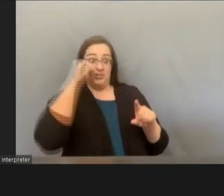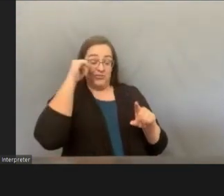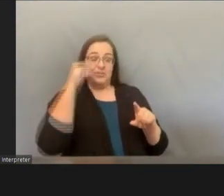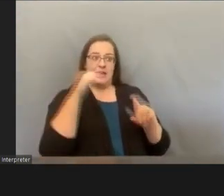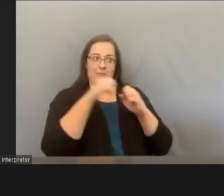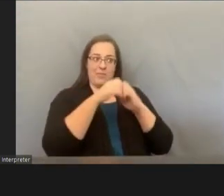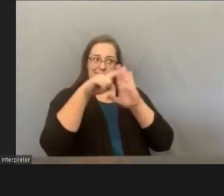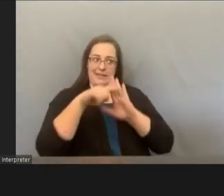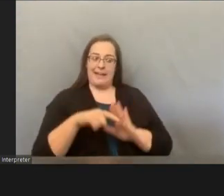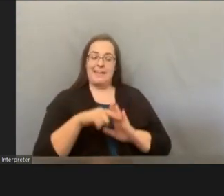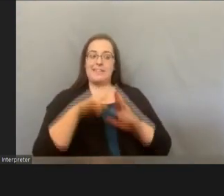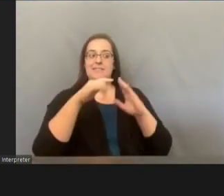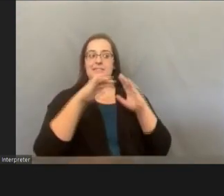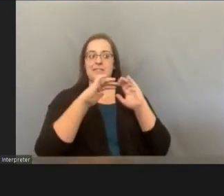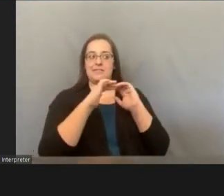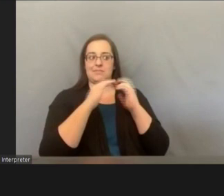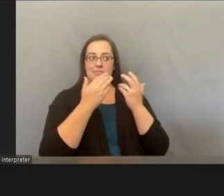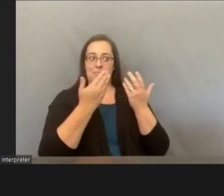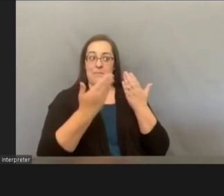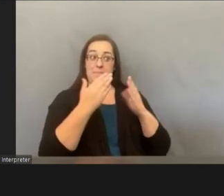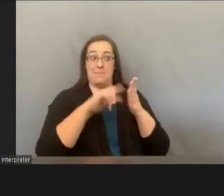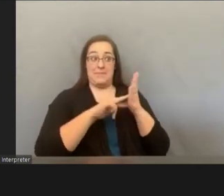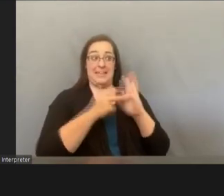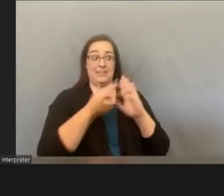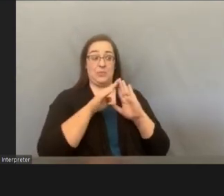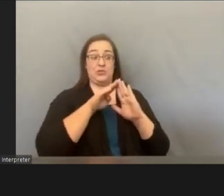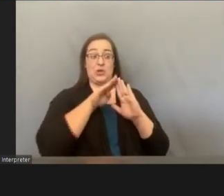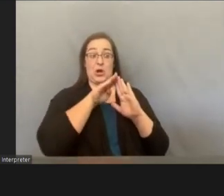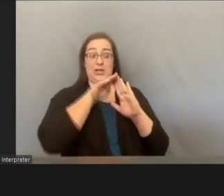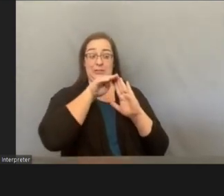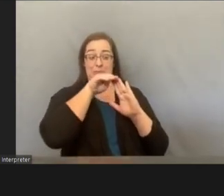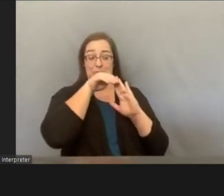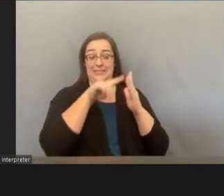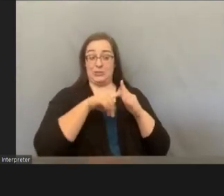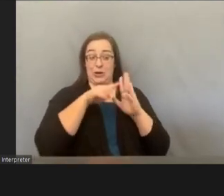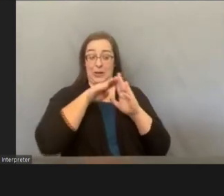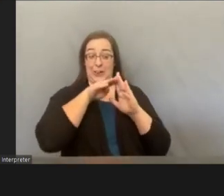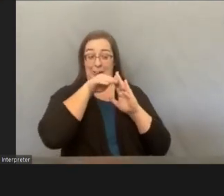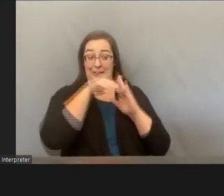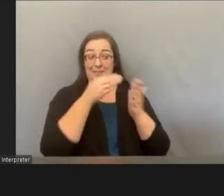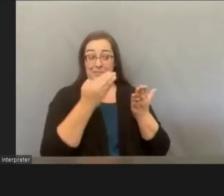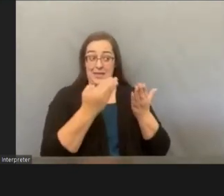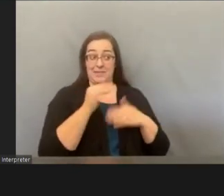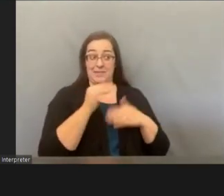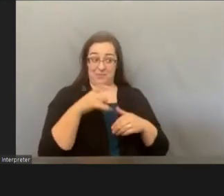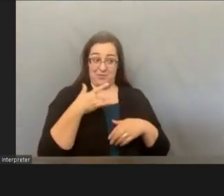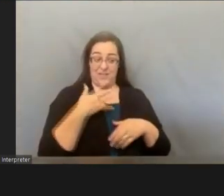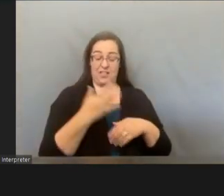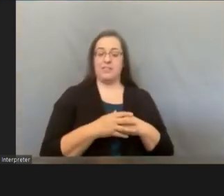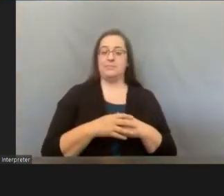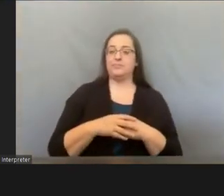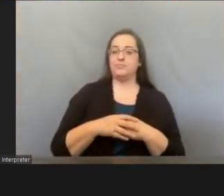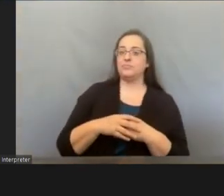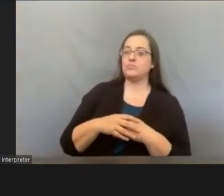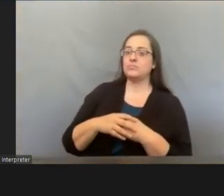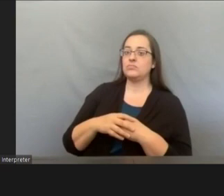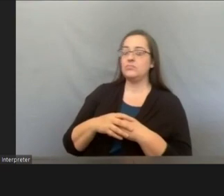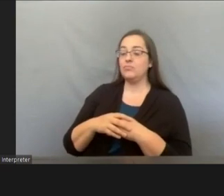SCENARIO. ABSOLUTELY. I THINK FOR YOU MAYOR HOW DID THAT MAKE YOU FEEL TO SEE THOSE NUMBERS YESTERDAY AND